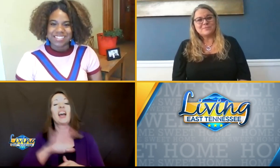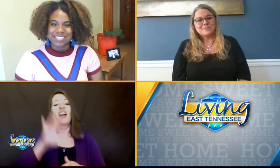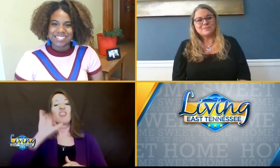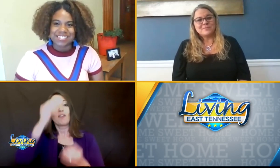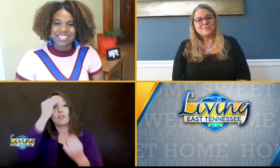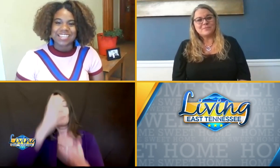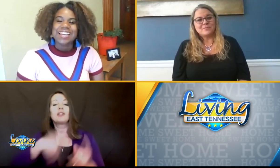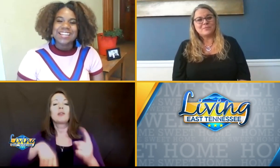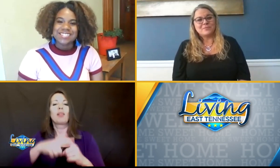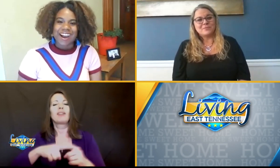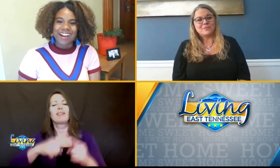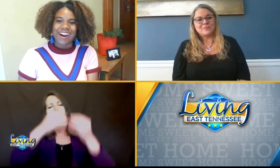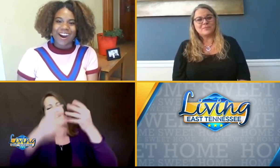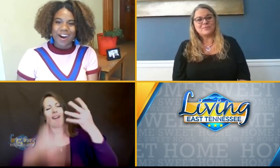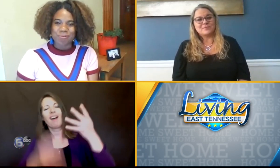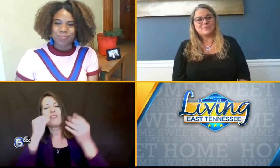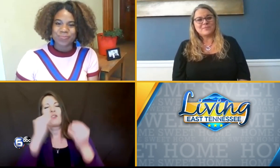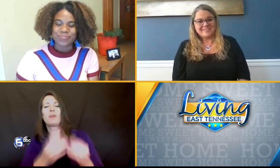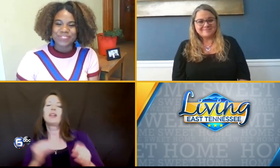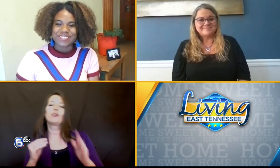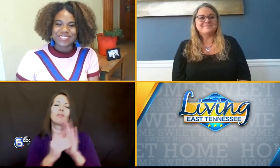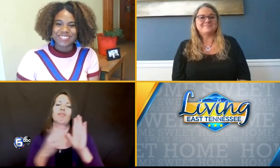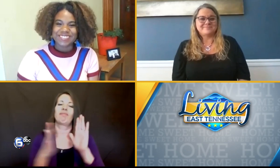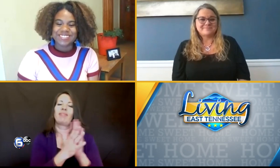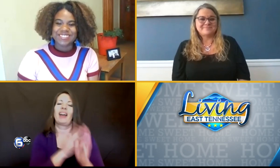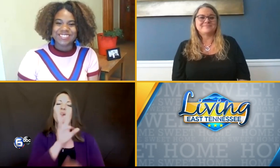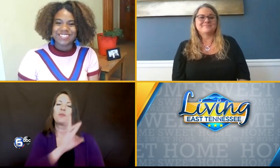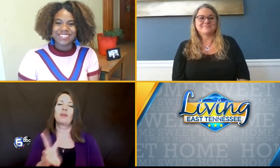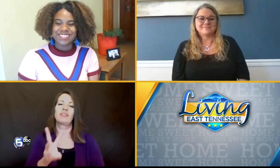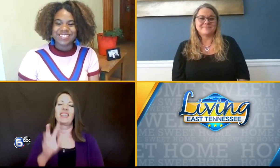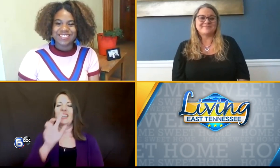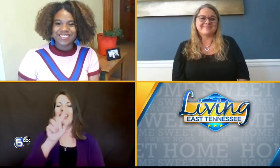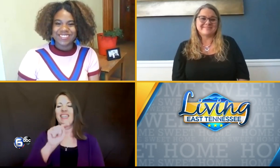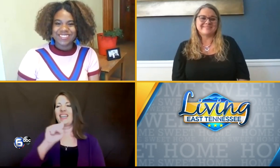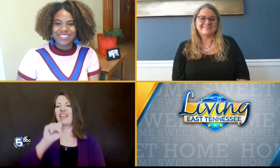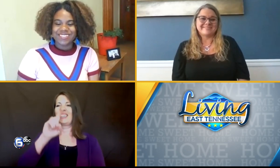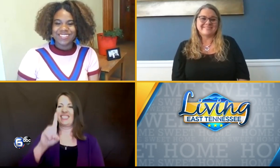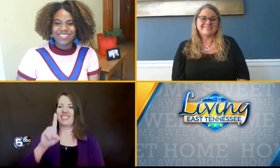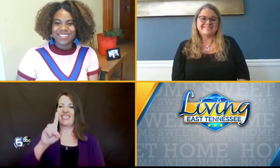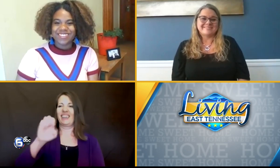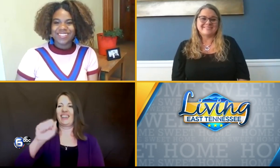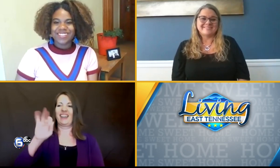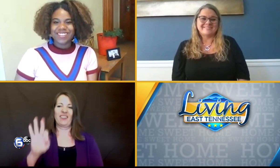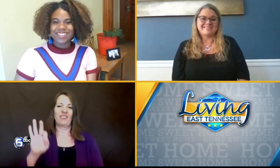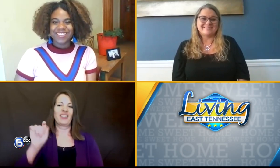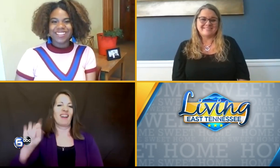RESOURCE. HASHTAG Y SON, THAT IS A GOOD HASHTAG FOR THE DEAF